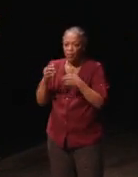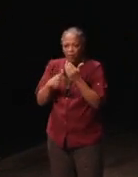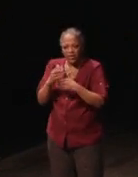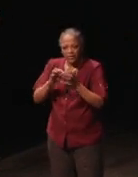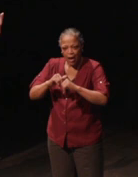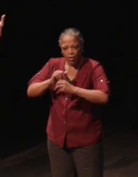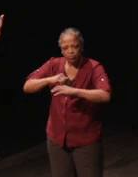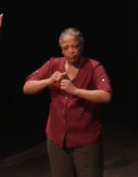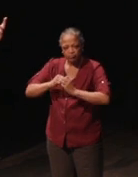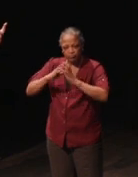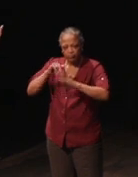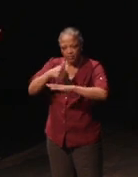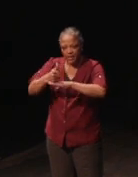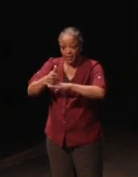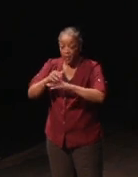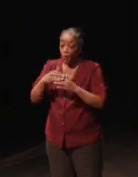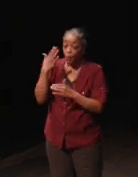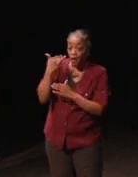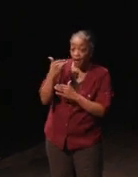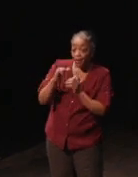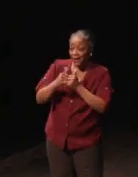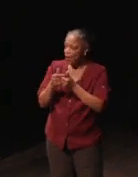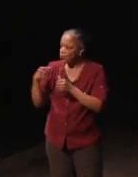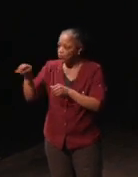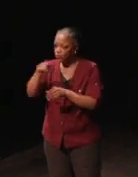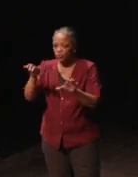why and how you can do that yourself.